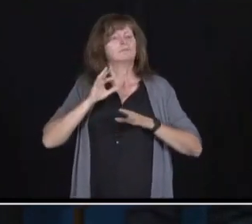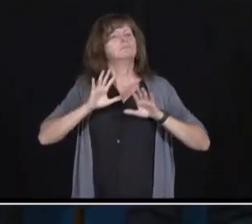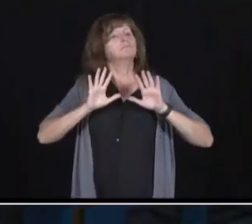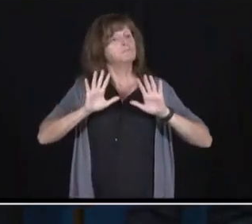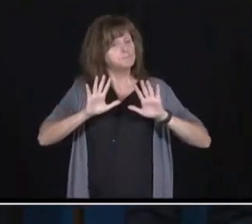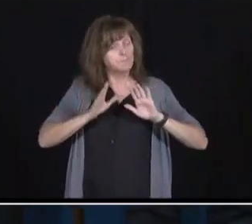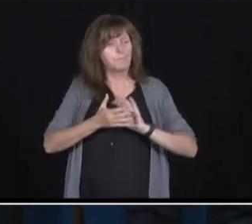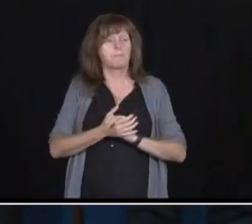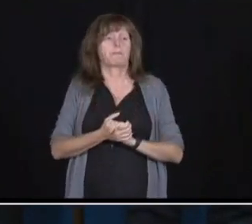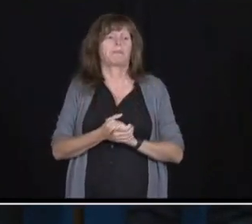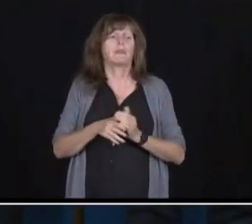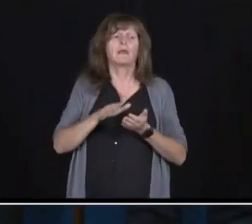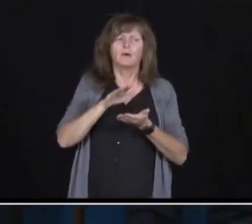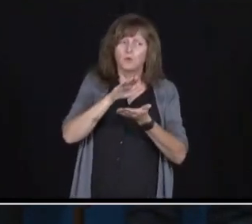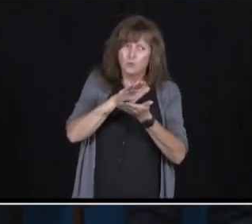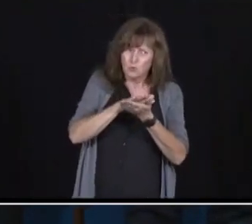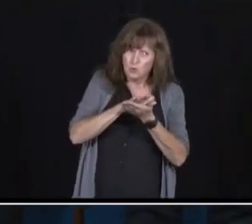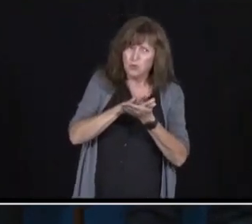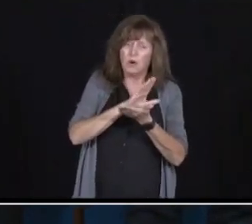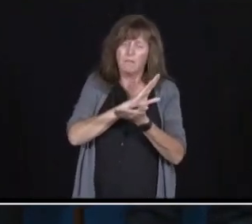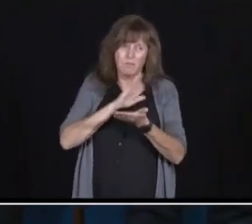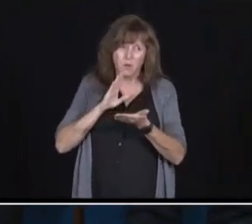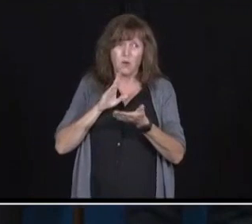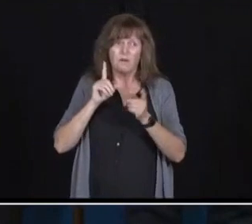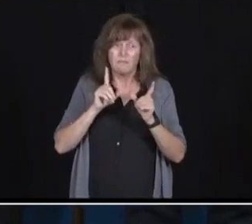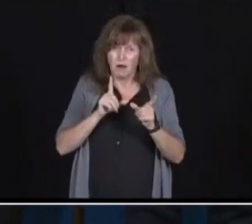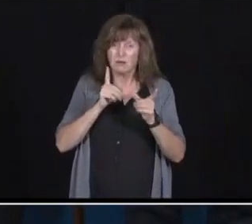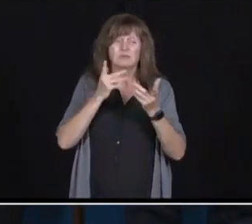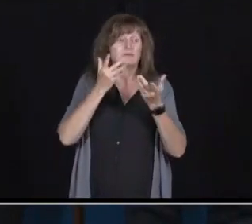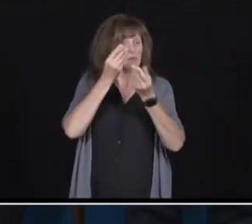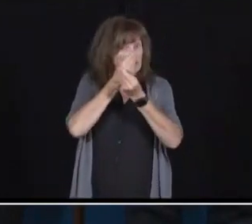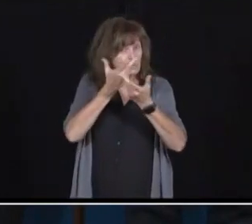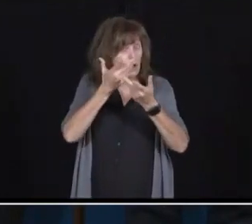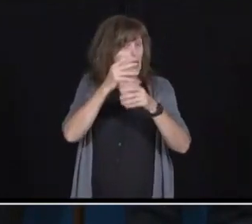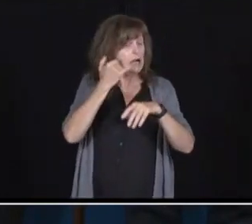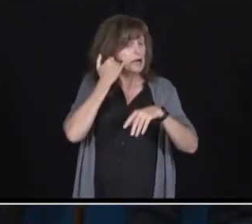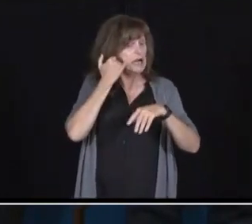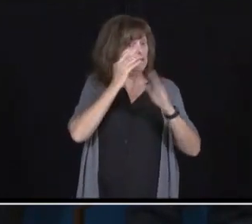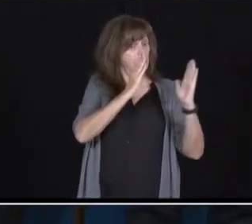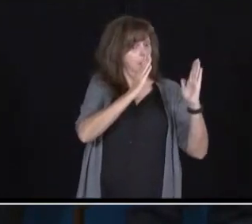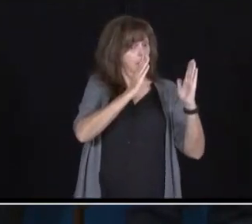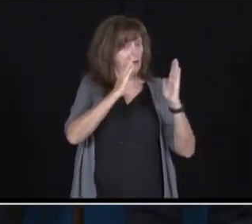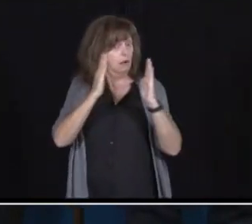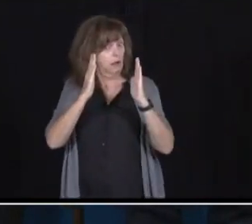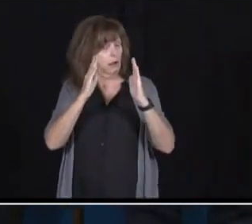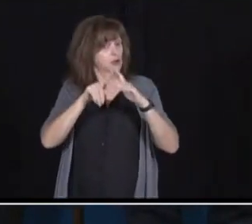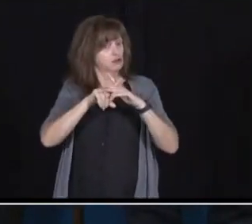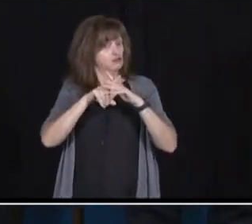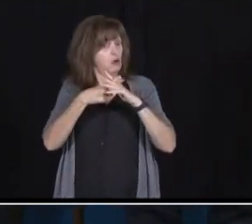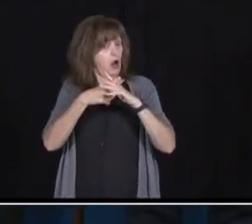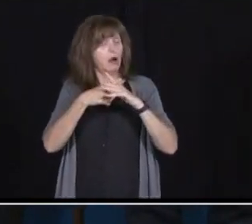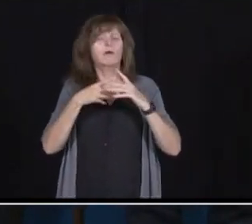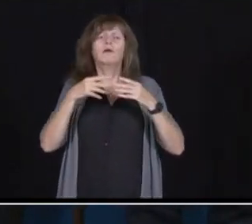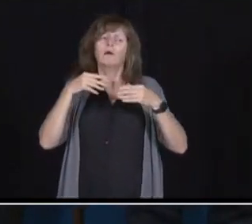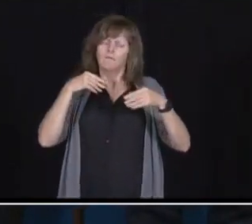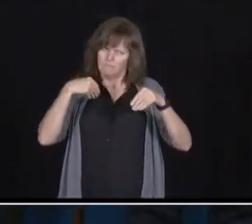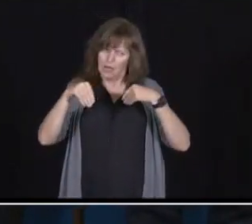But for now, if I could Sibley to say it is for all school boards, the obligation for them is to clear the start date.